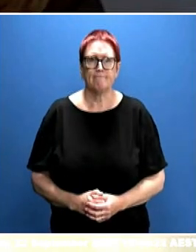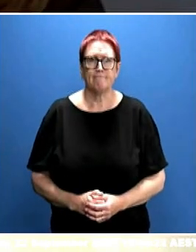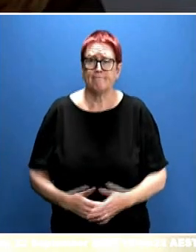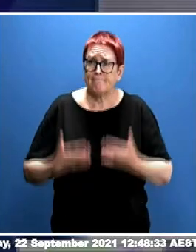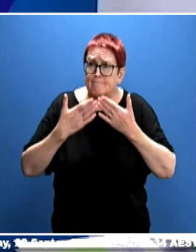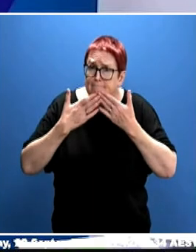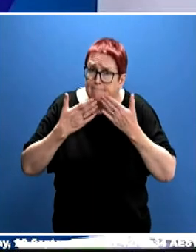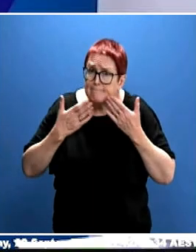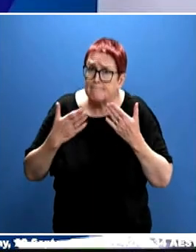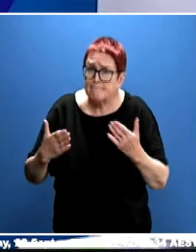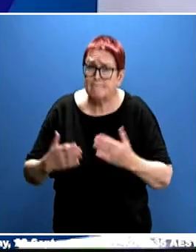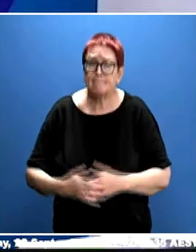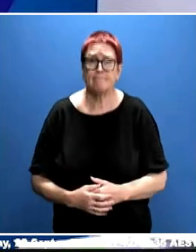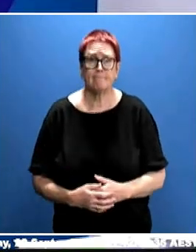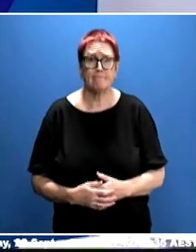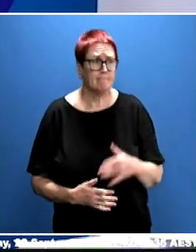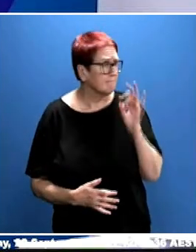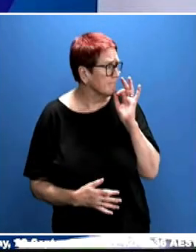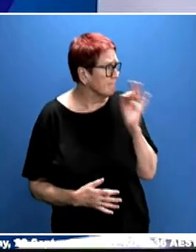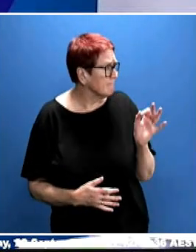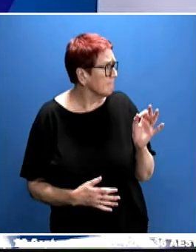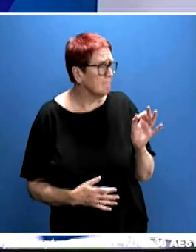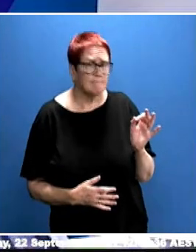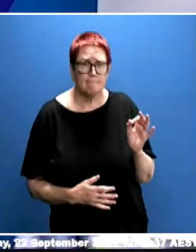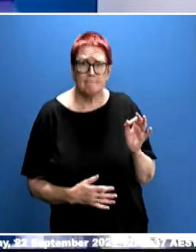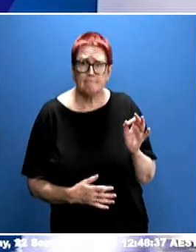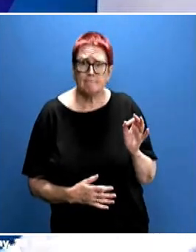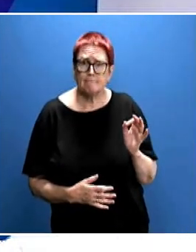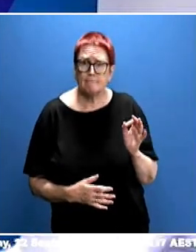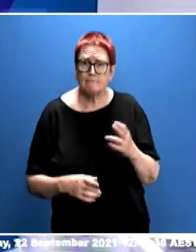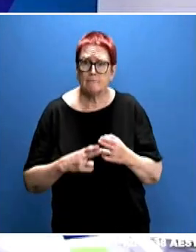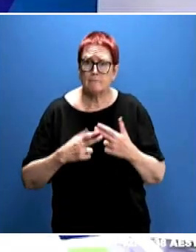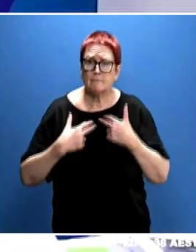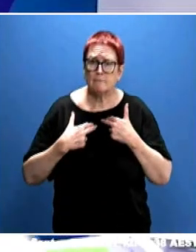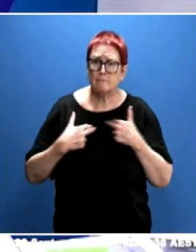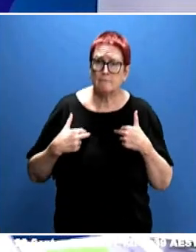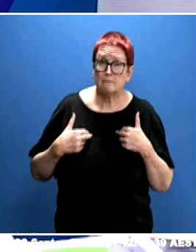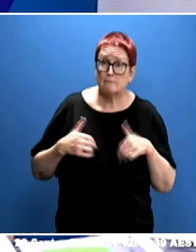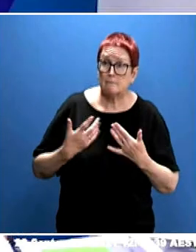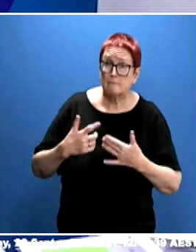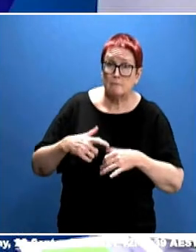Now, I'll just inquire whether there are any questions to be asked by other